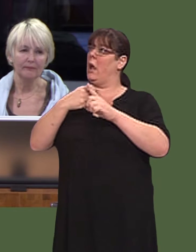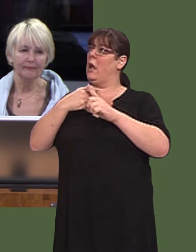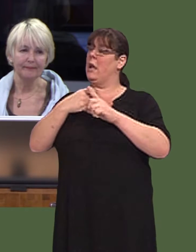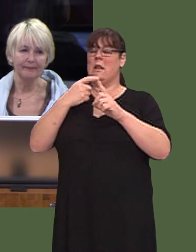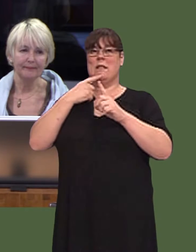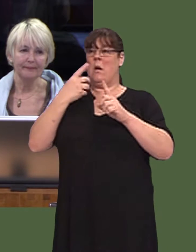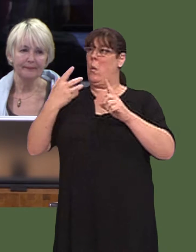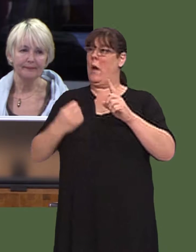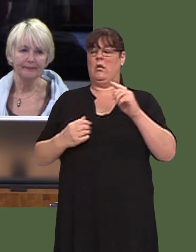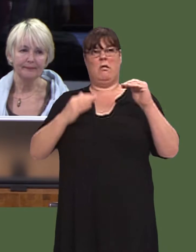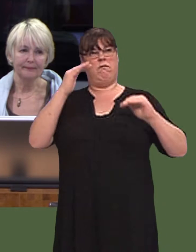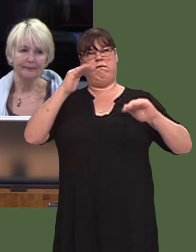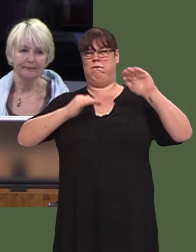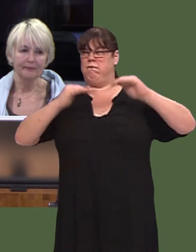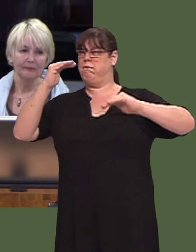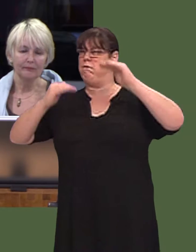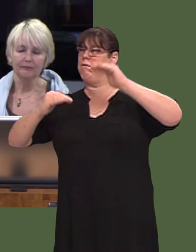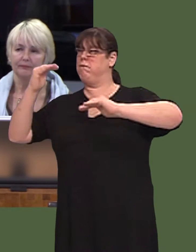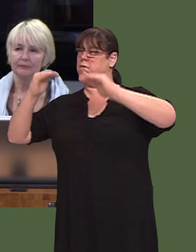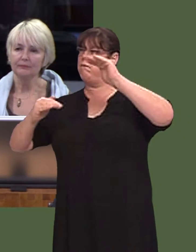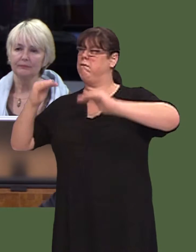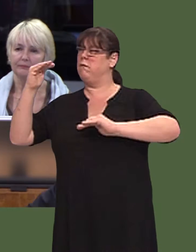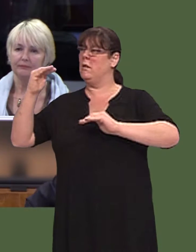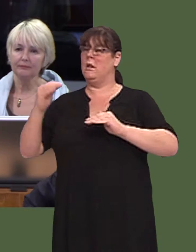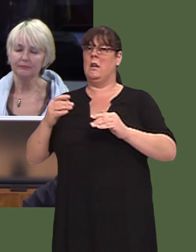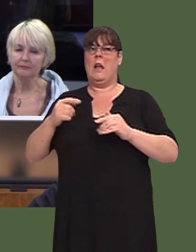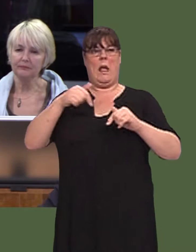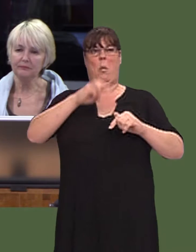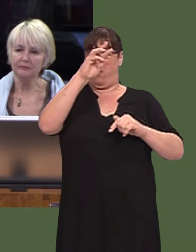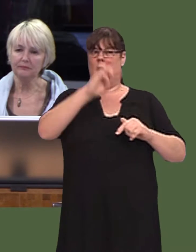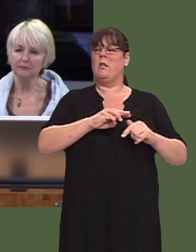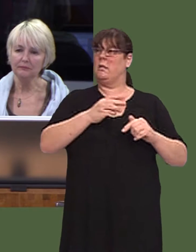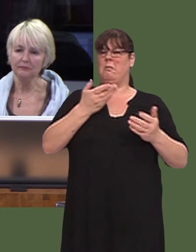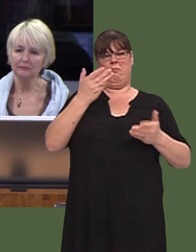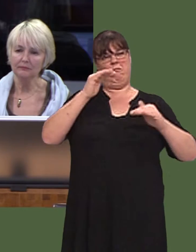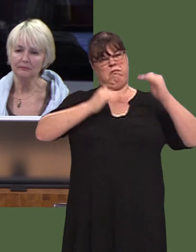the most unequal states in Europe, and Wales suffers from this imbalance as well.